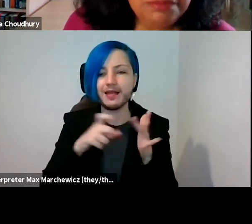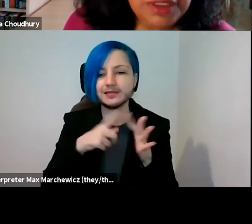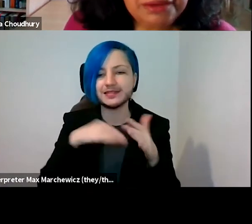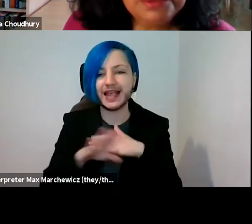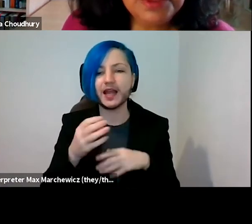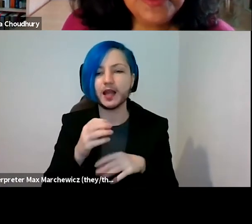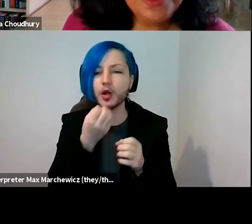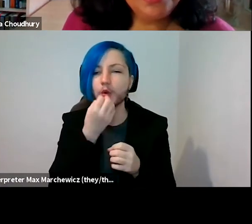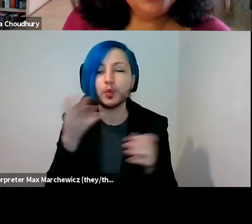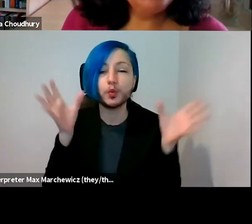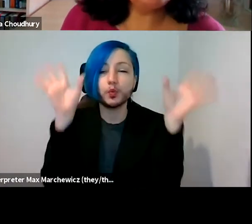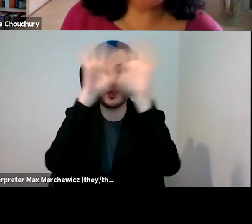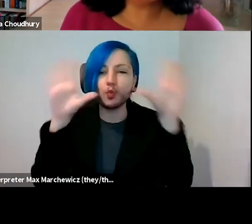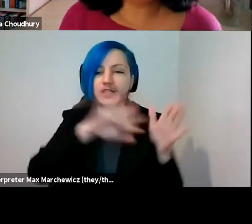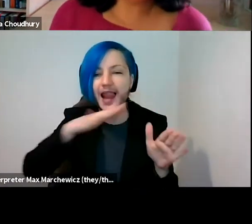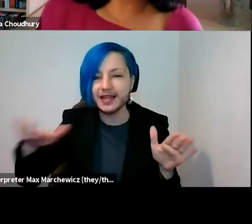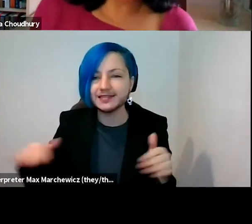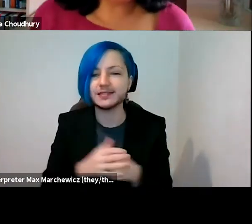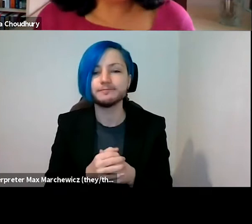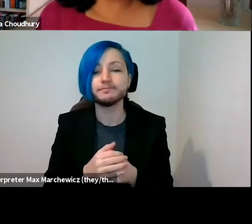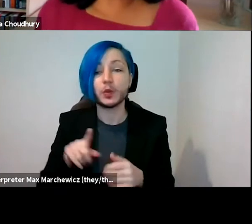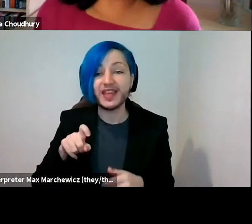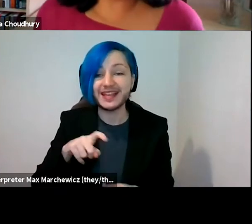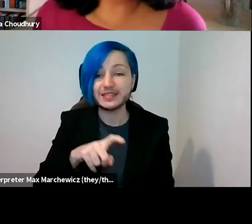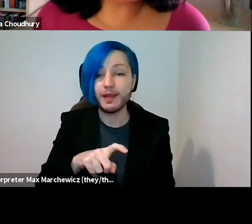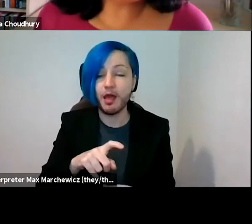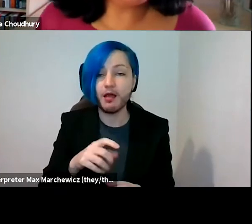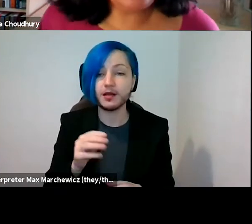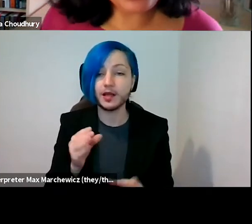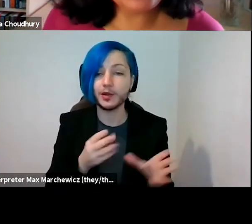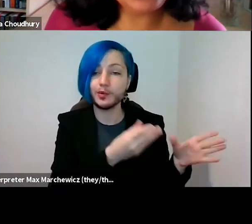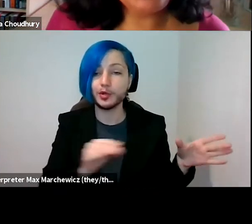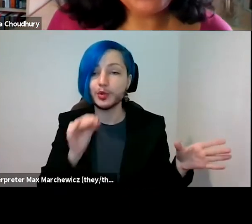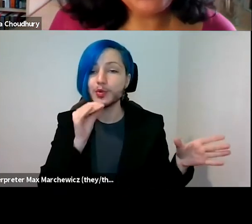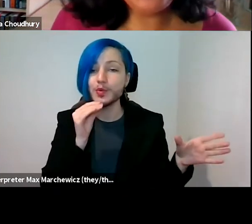Him? Yeah, anyway, in which a Caterpillar famously sat with, yes, it's a him,